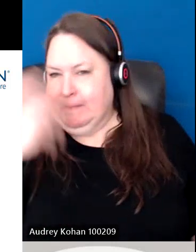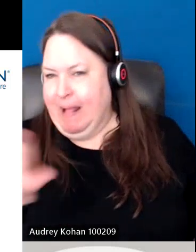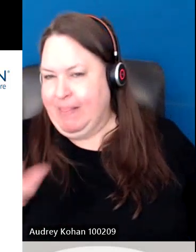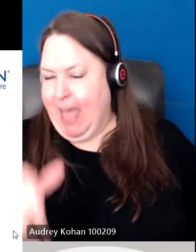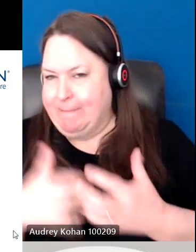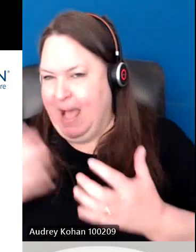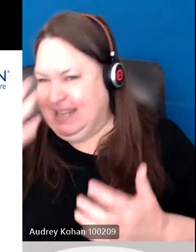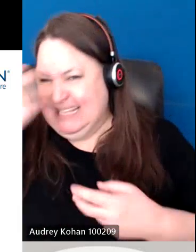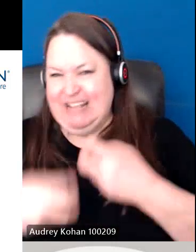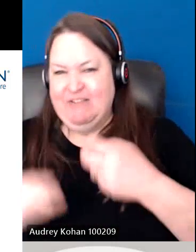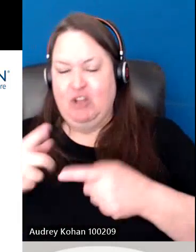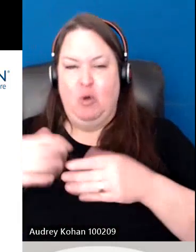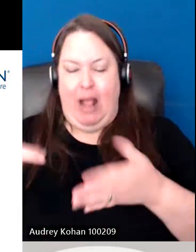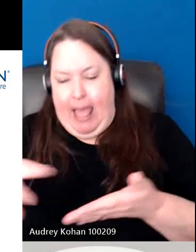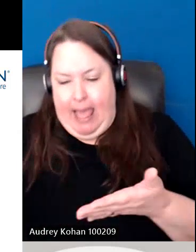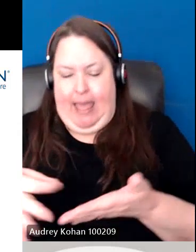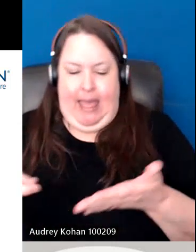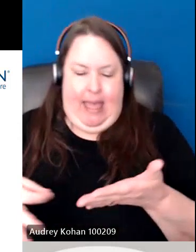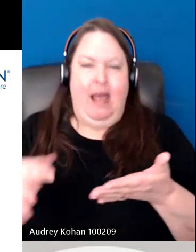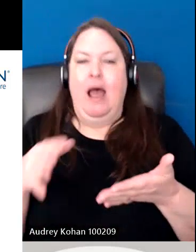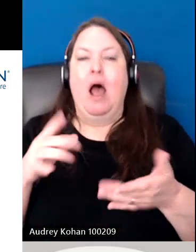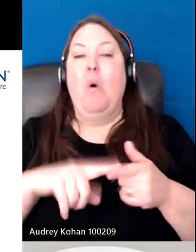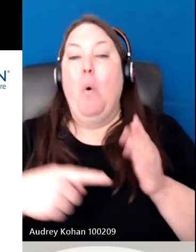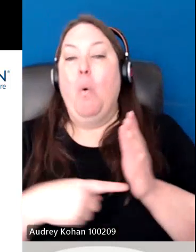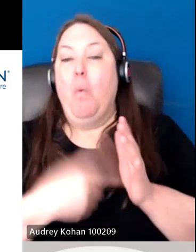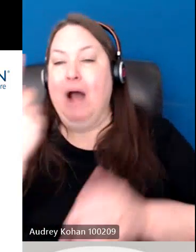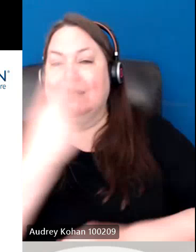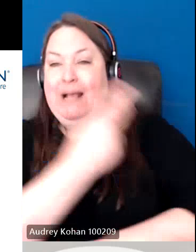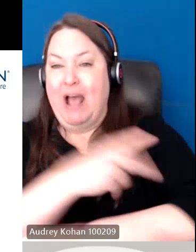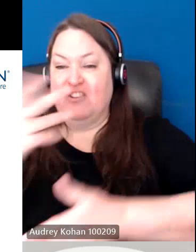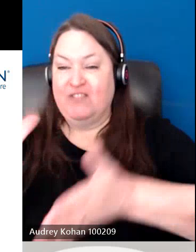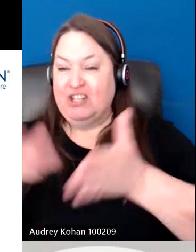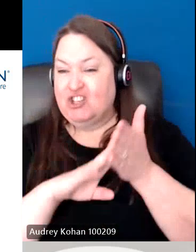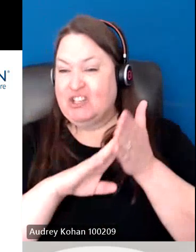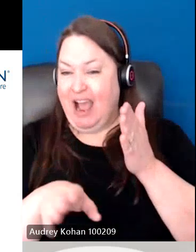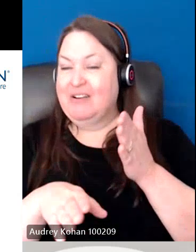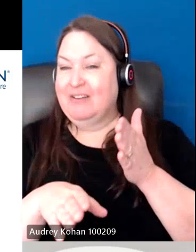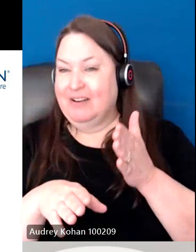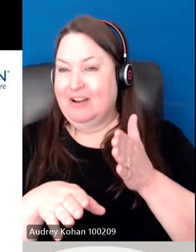difficult to get in and out and remember that once these patients get discharged you have to remove